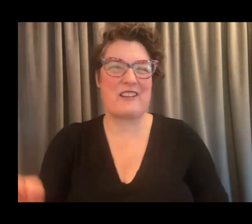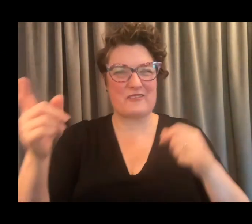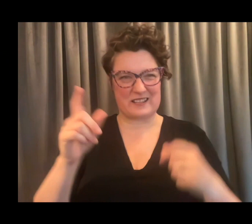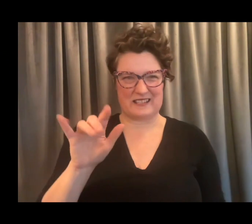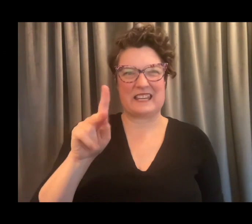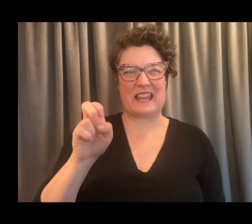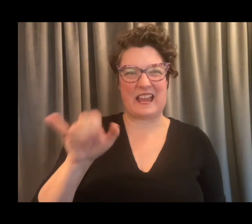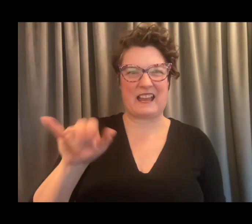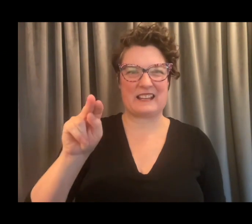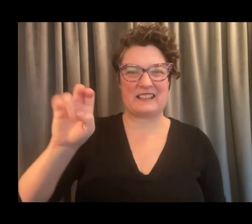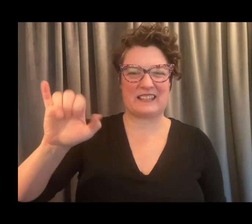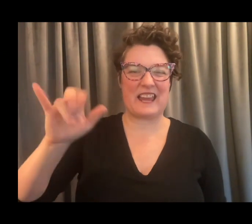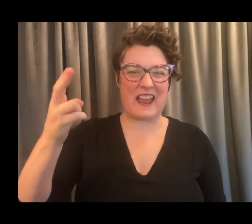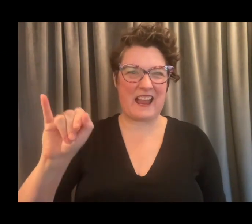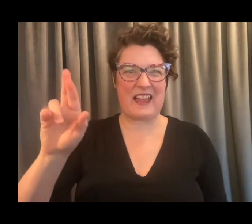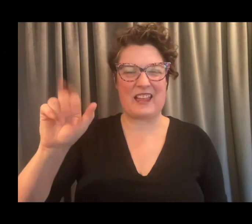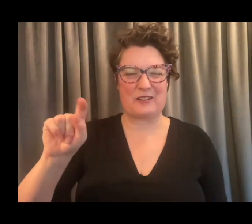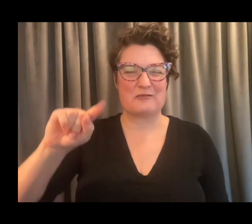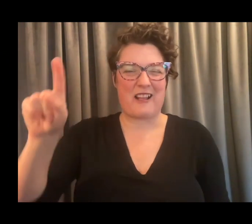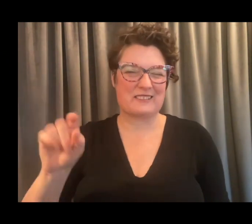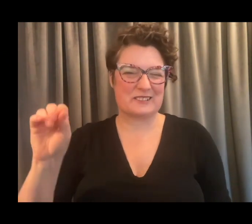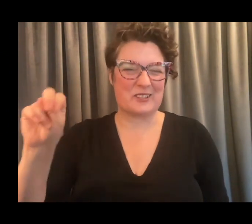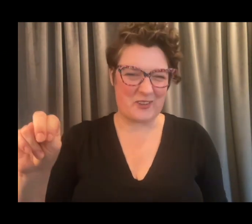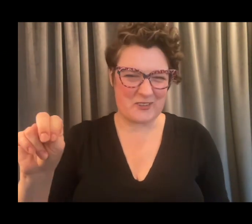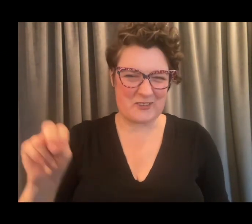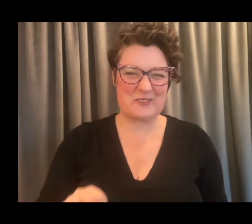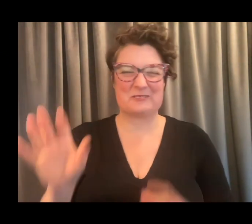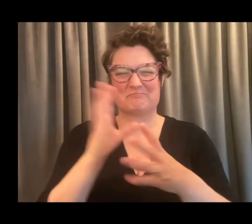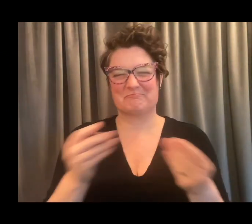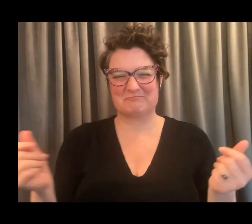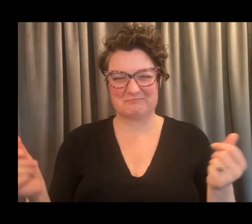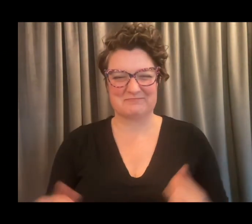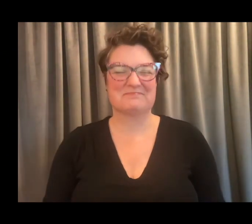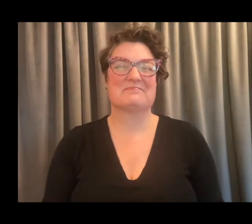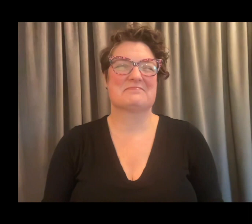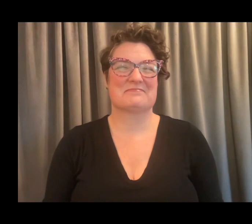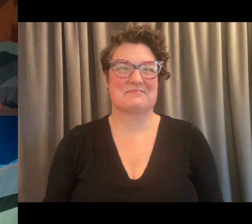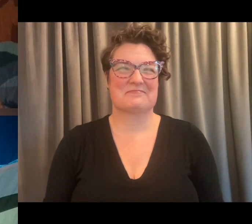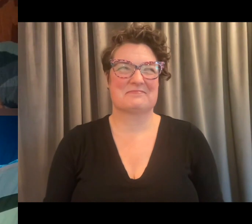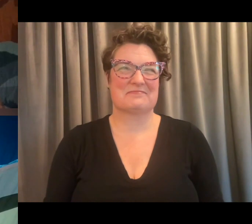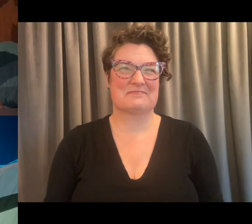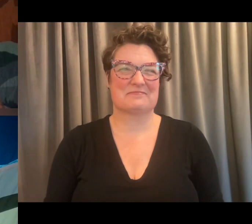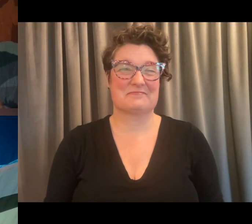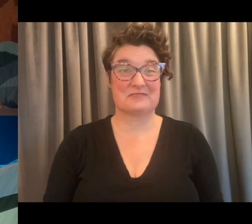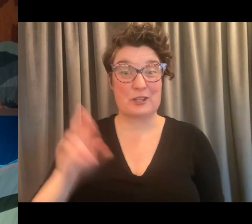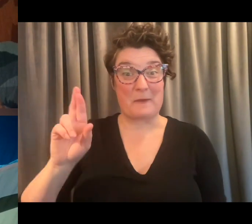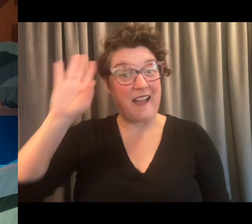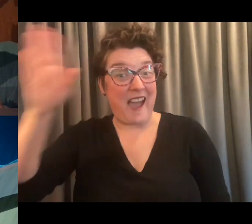Keyn yehi ratzon. Rebekah: Hi, I'm Rebekah.